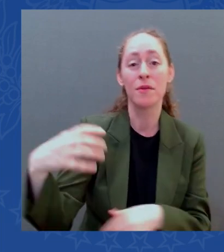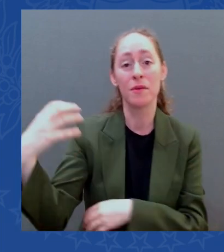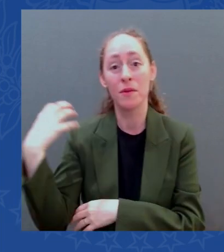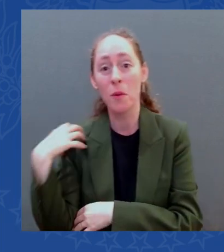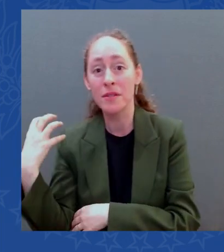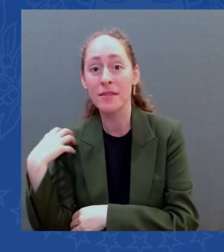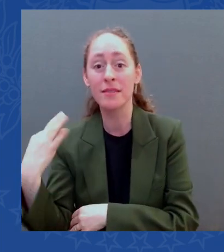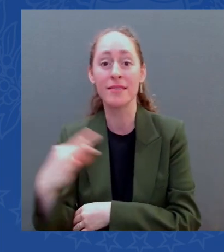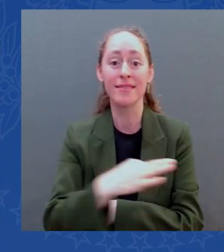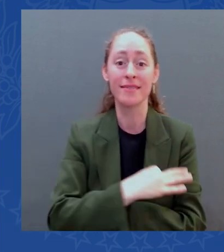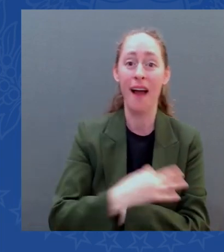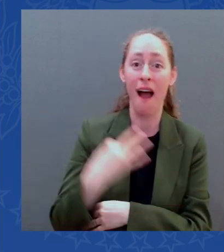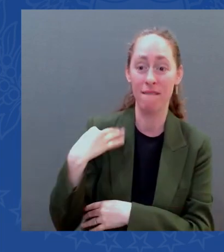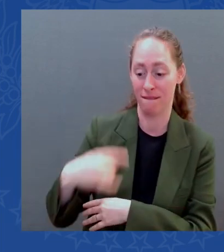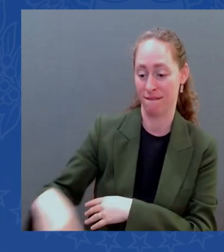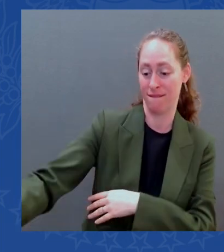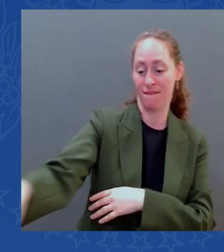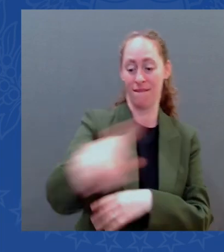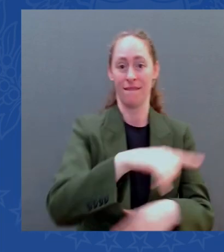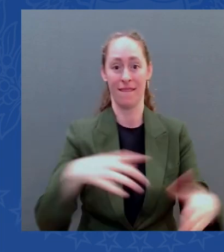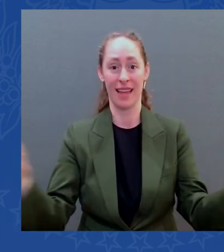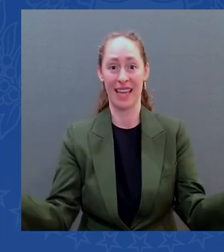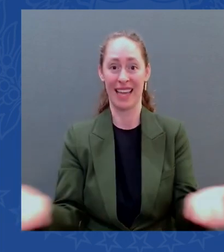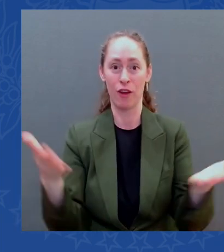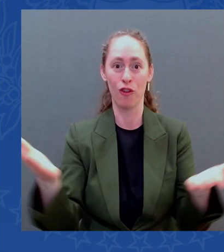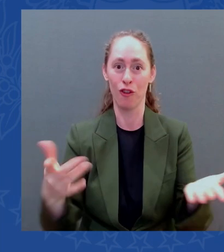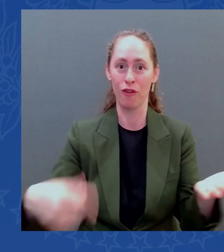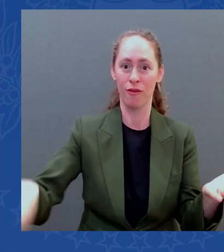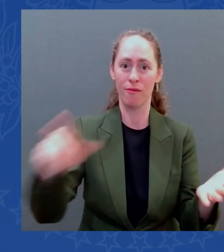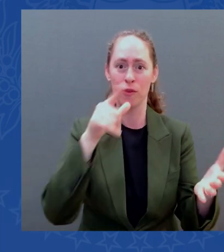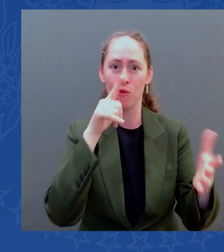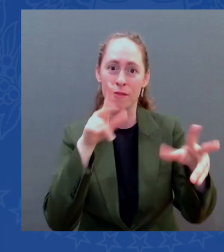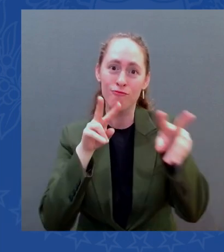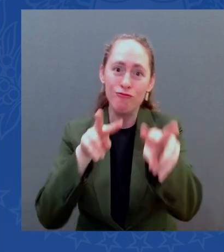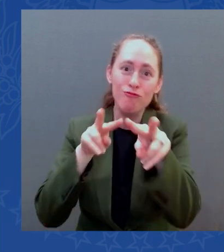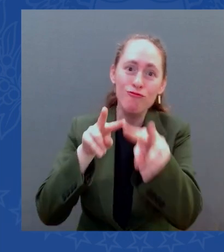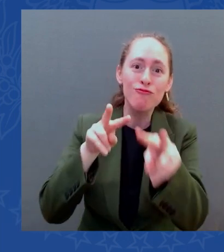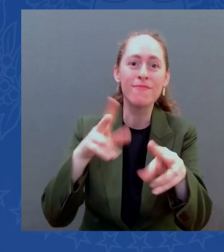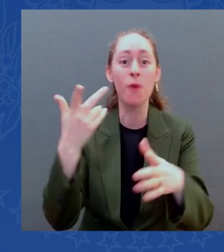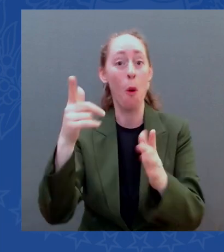in Tampa, across North America, and around the world, we would like to thank you for hosting us today.